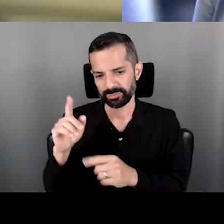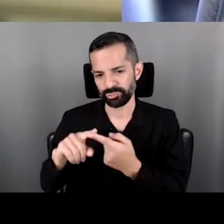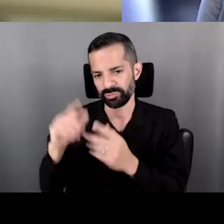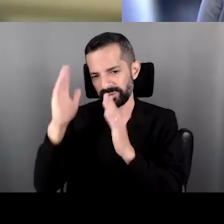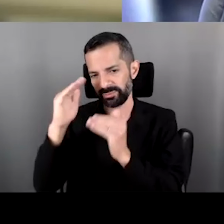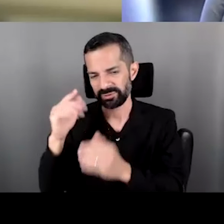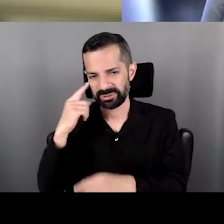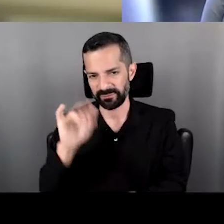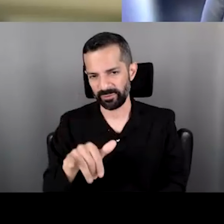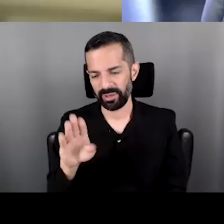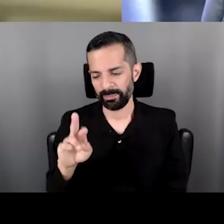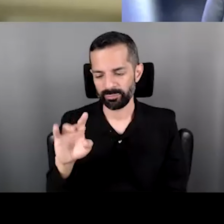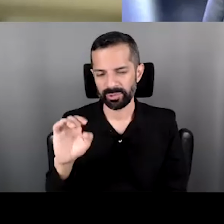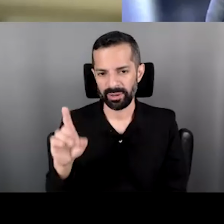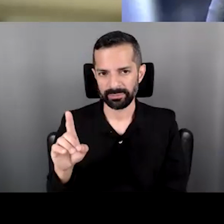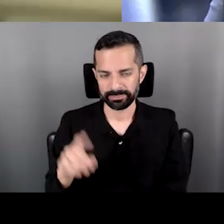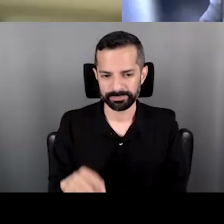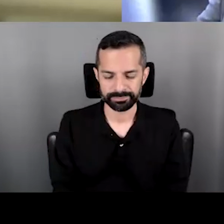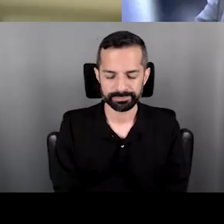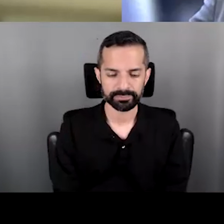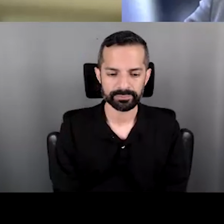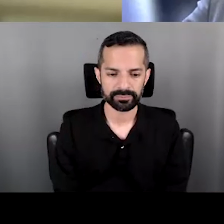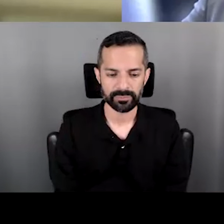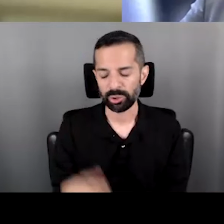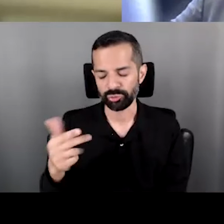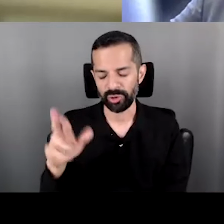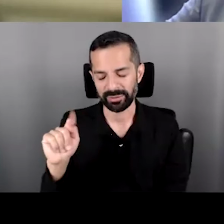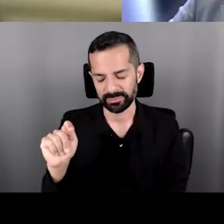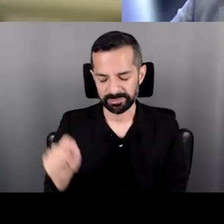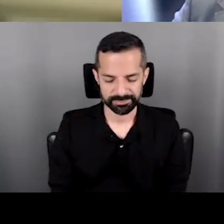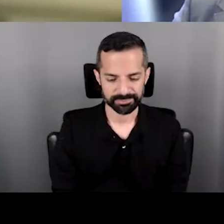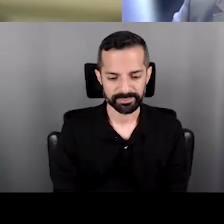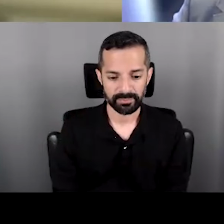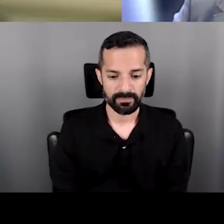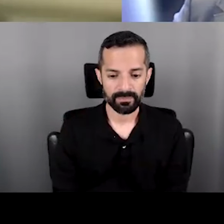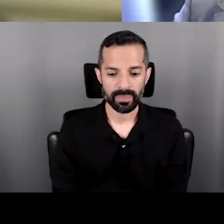you know, just to talk about timing and total cost of ownership.